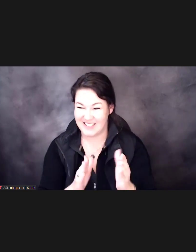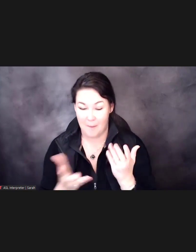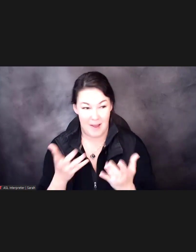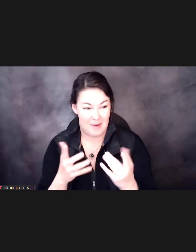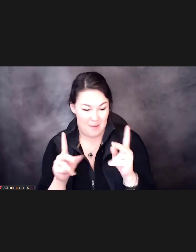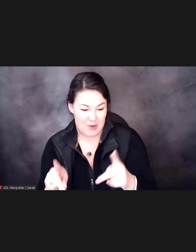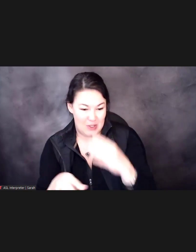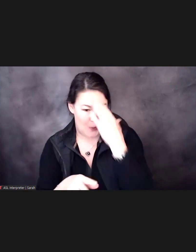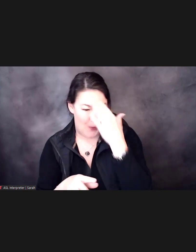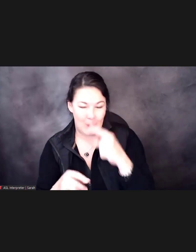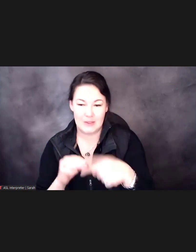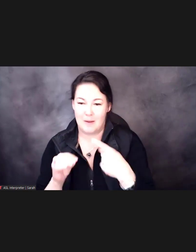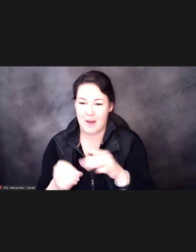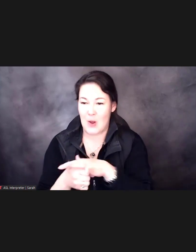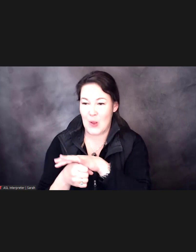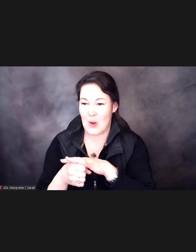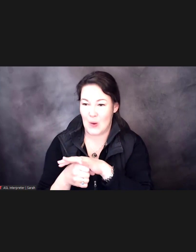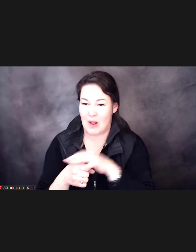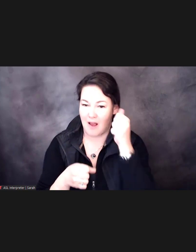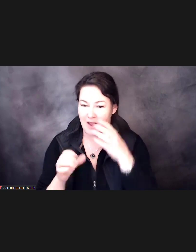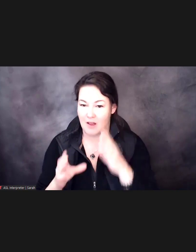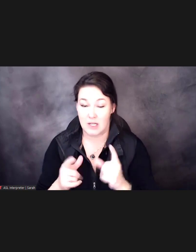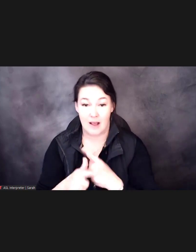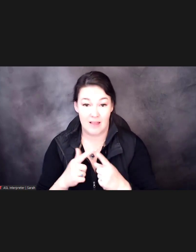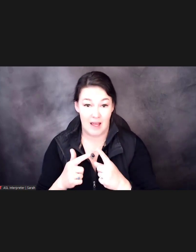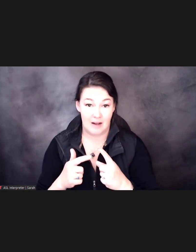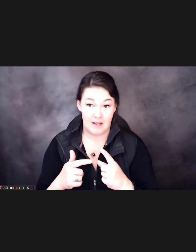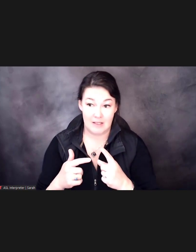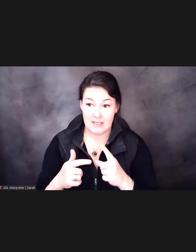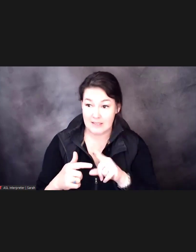people who know of a local audiologist and, then, the second